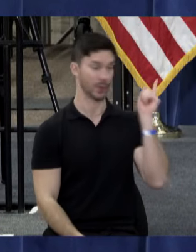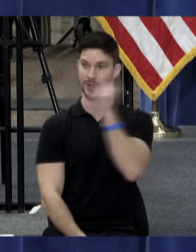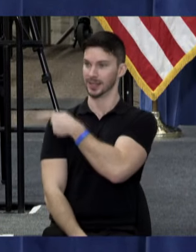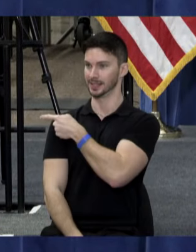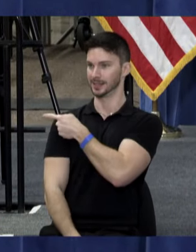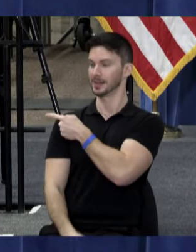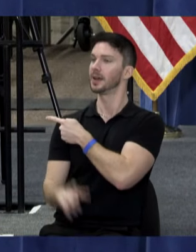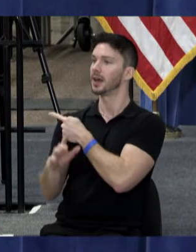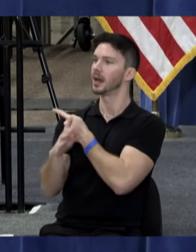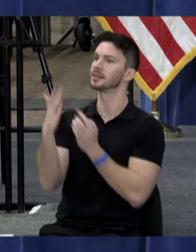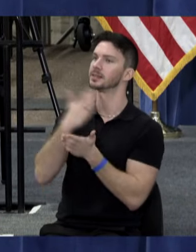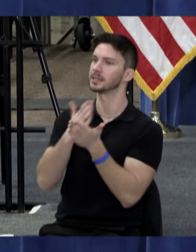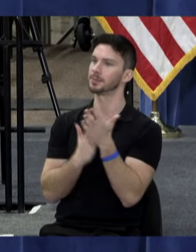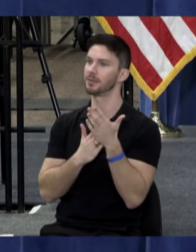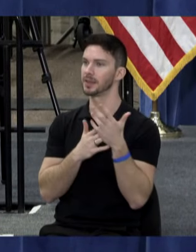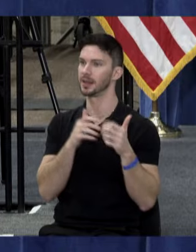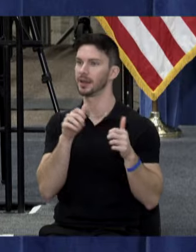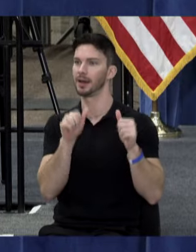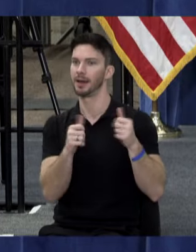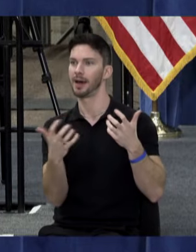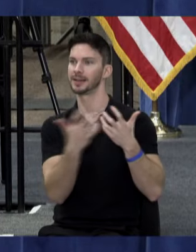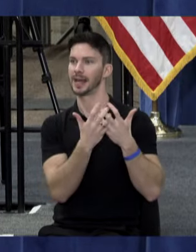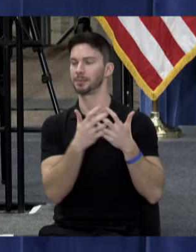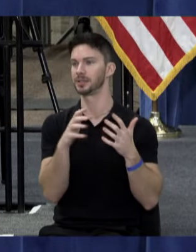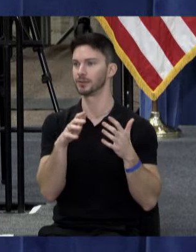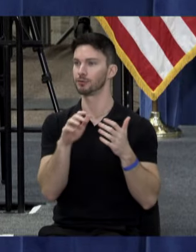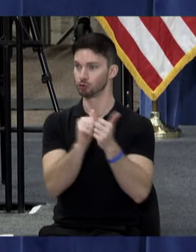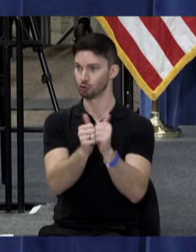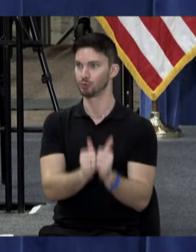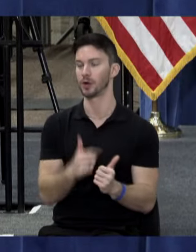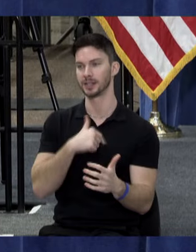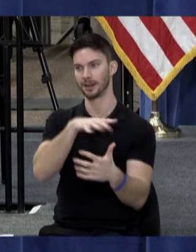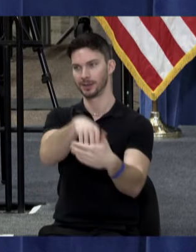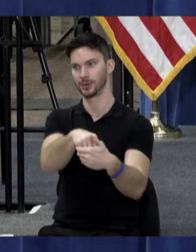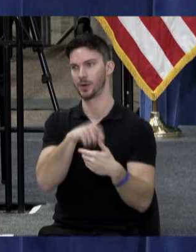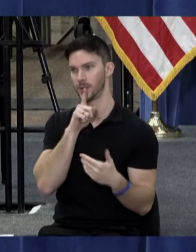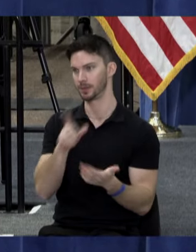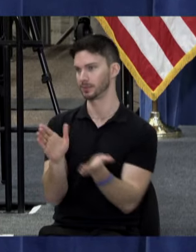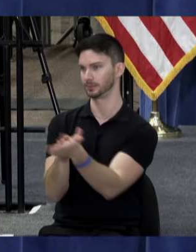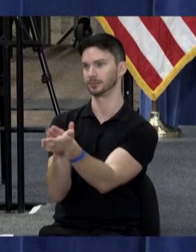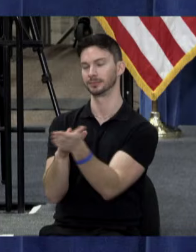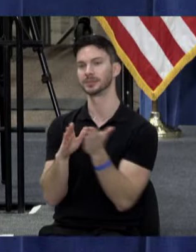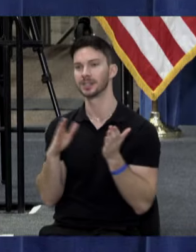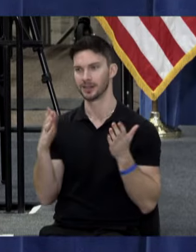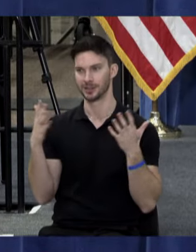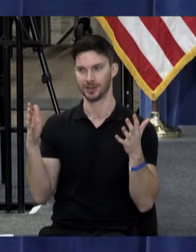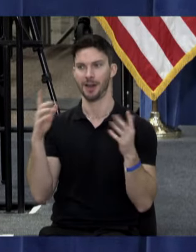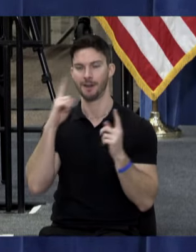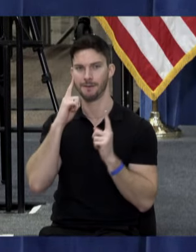the adaptive sports I got into. And I want to give a big shout out to the National Disabled